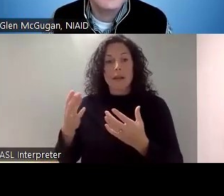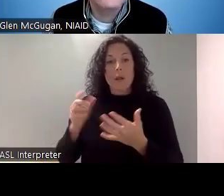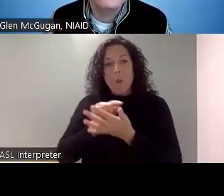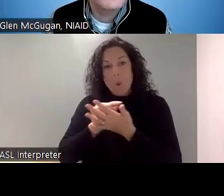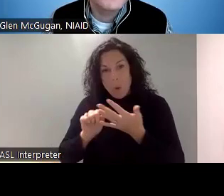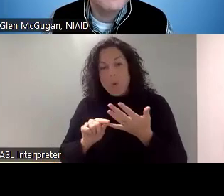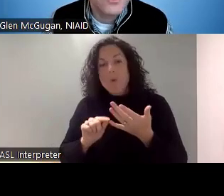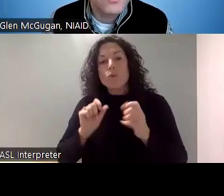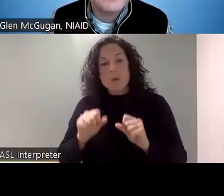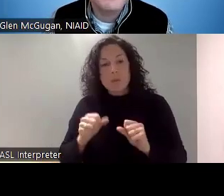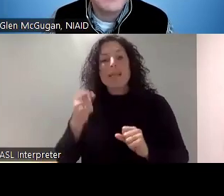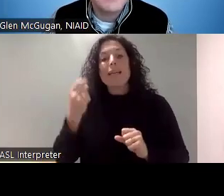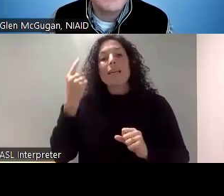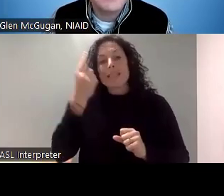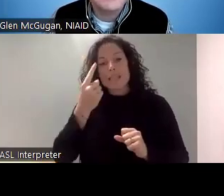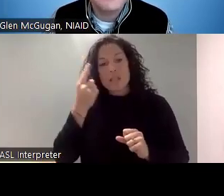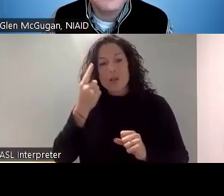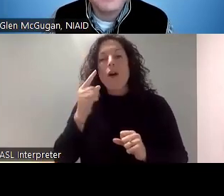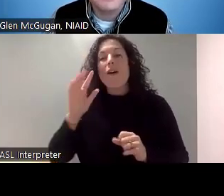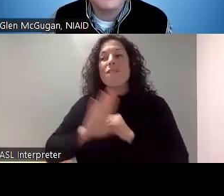a foreign component by NIH definition.